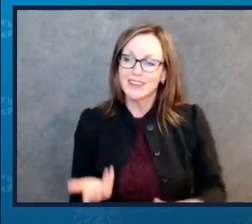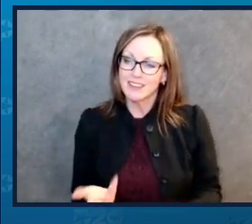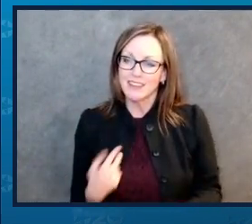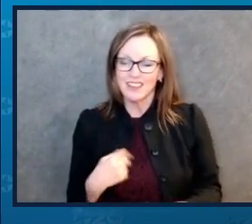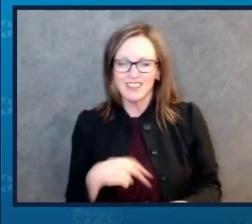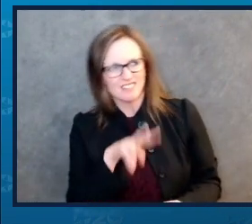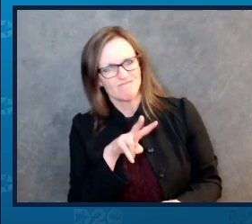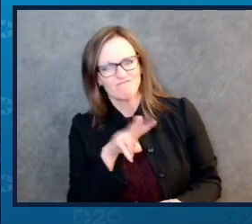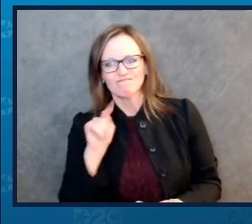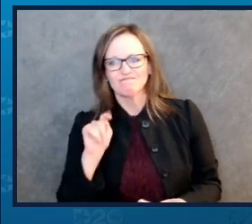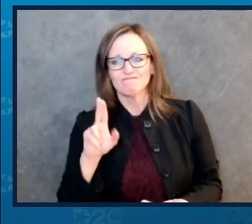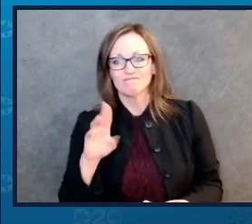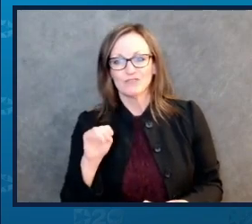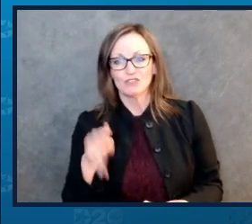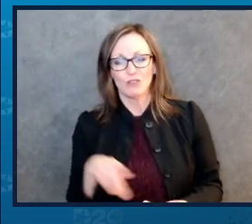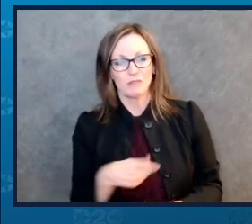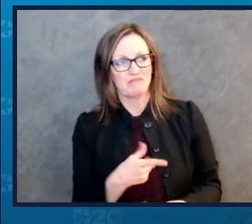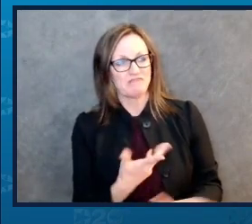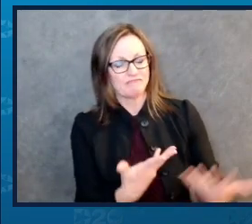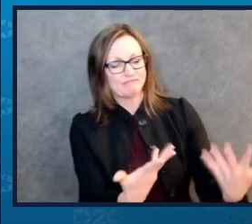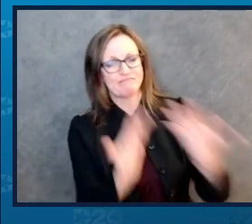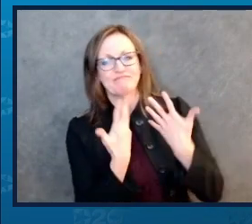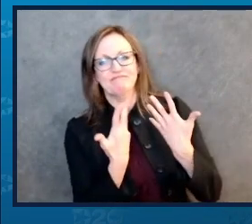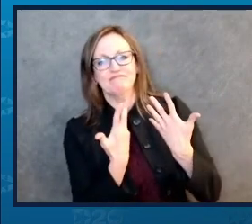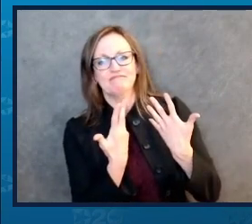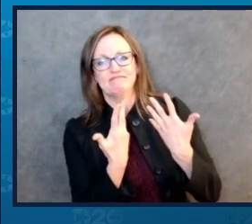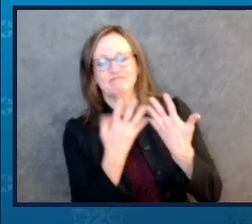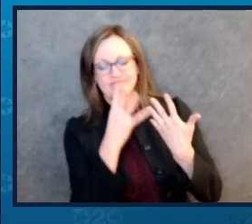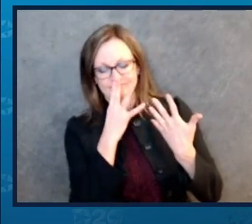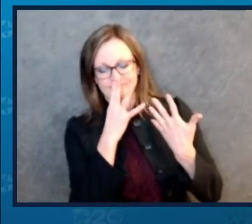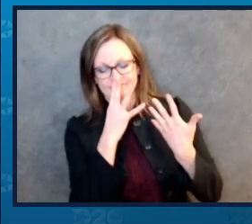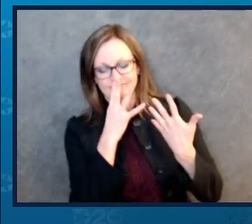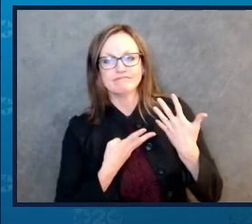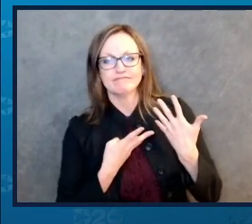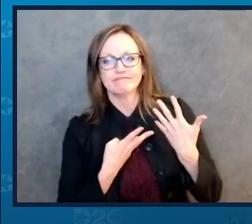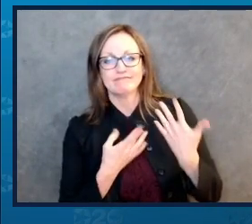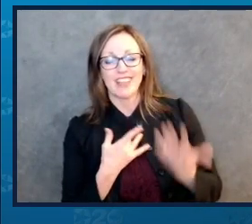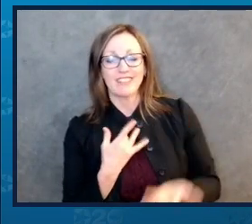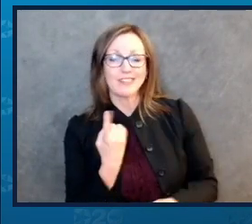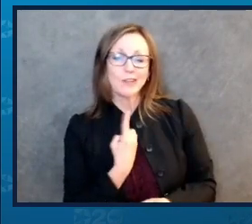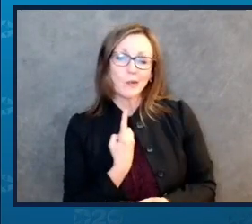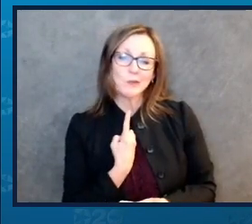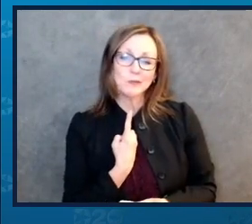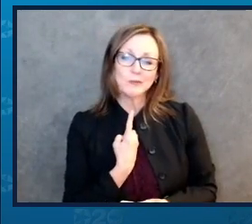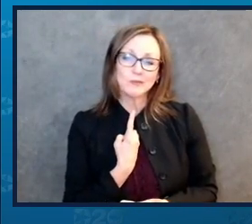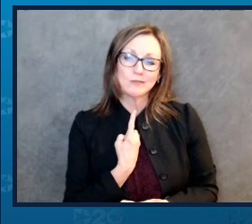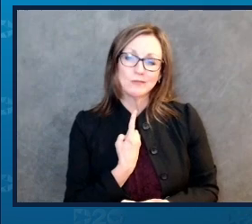I SAY? I AM ALONE.